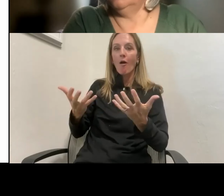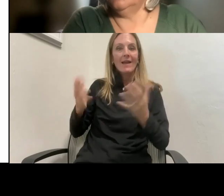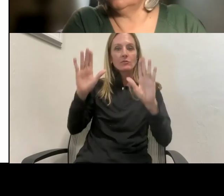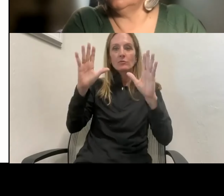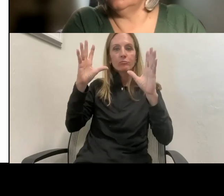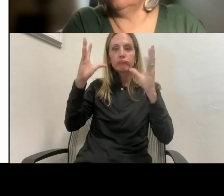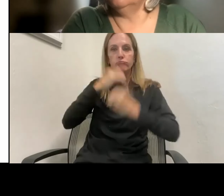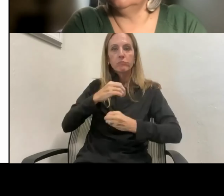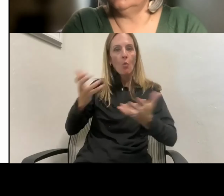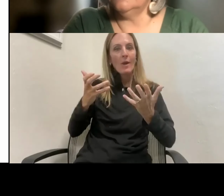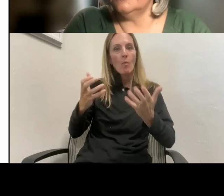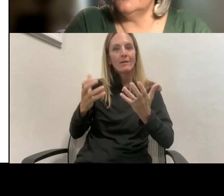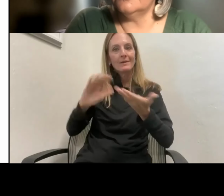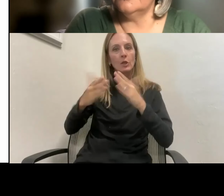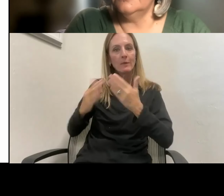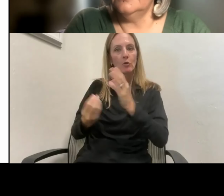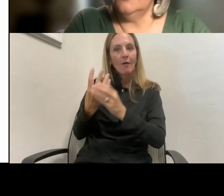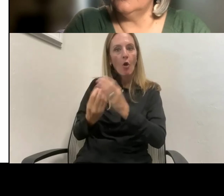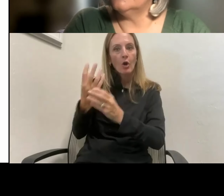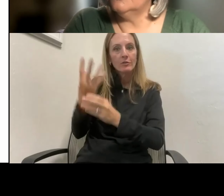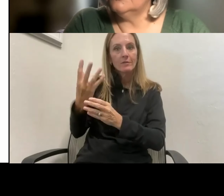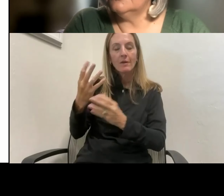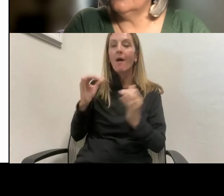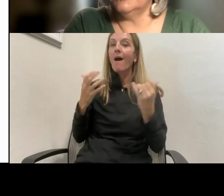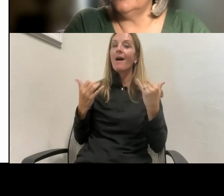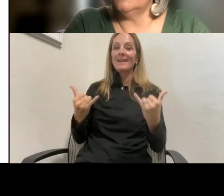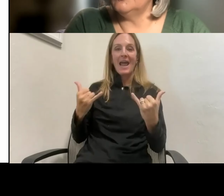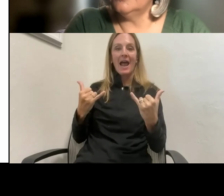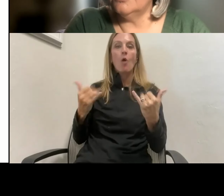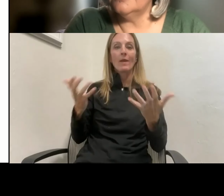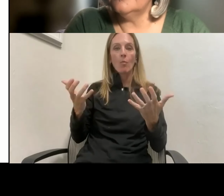the next thing the health center or the school created a community garden,